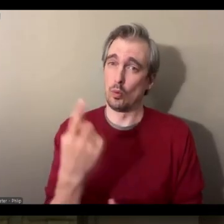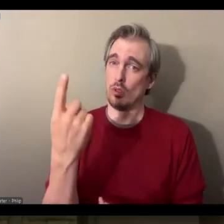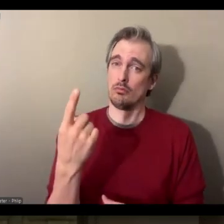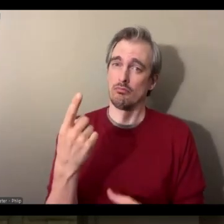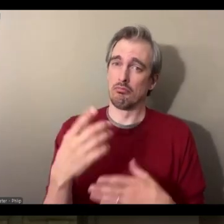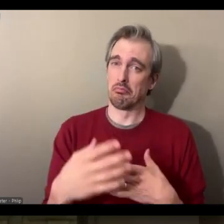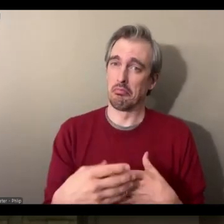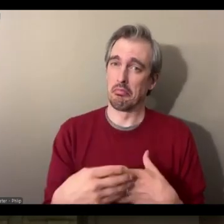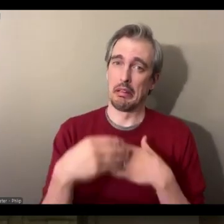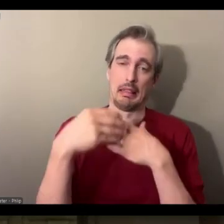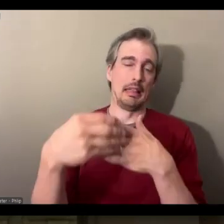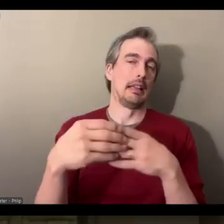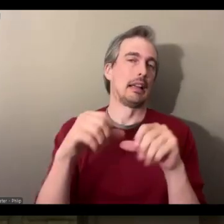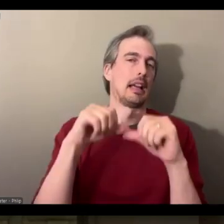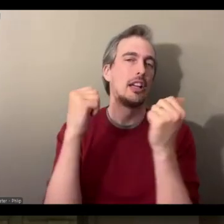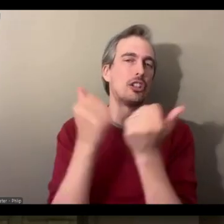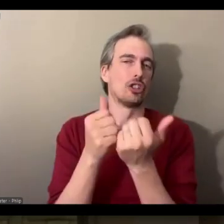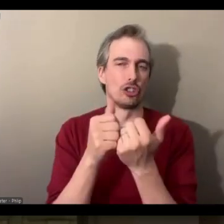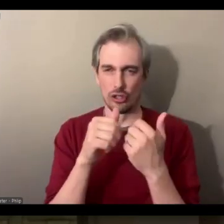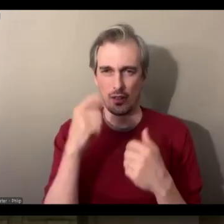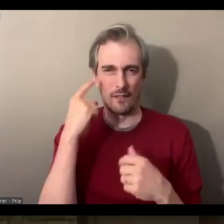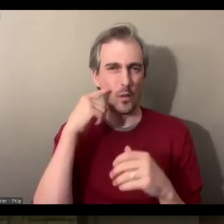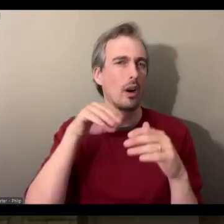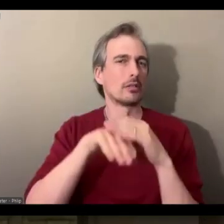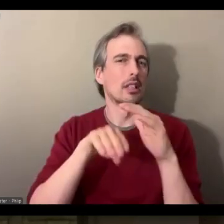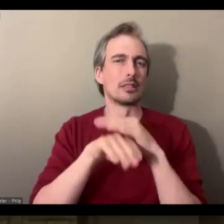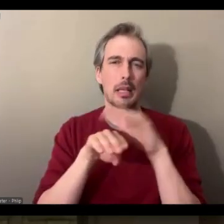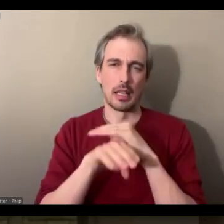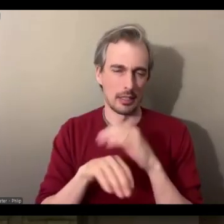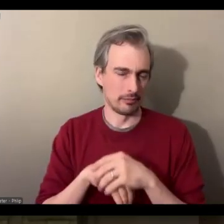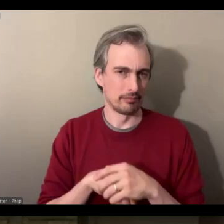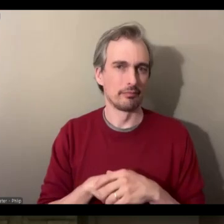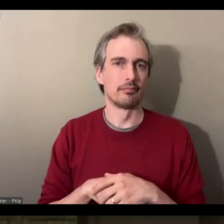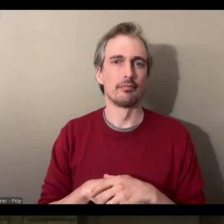Tiles that have organizations that they've worked with.